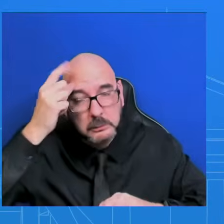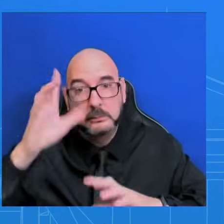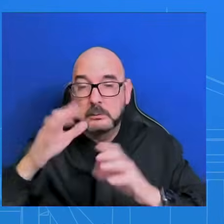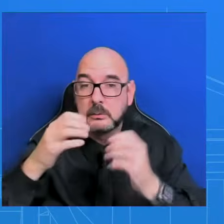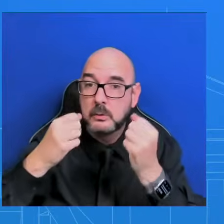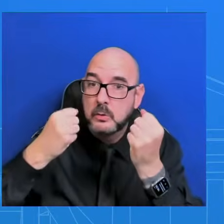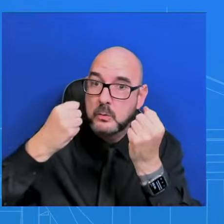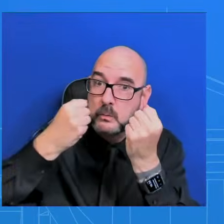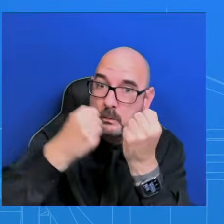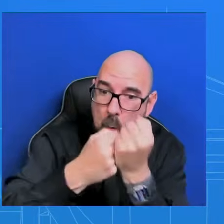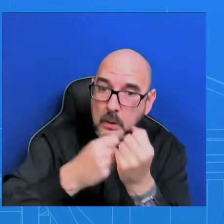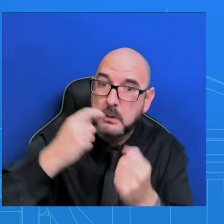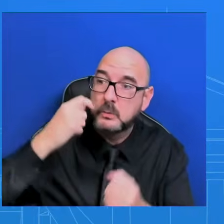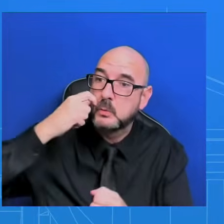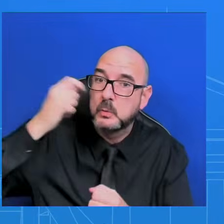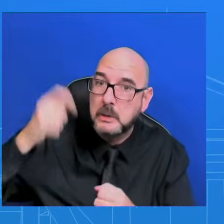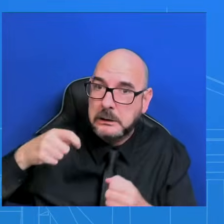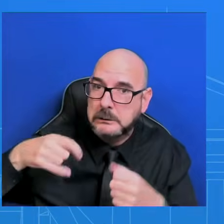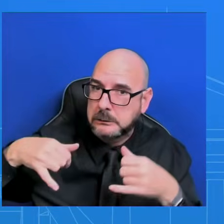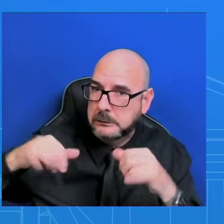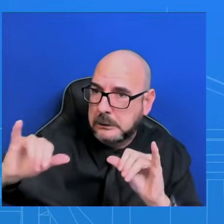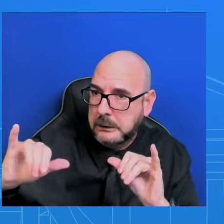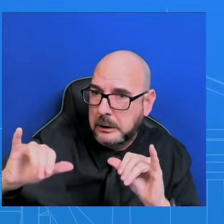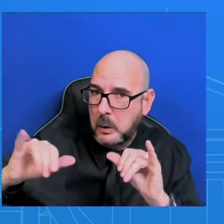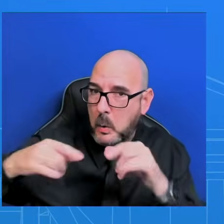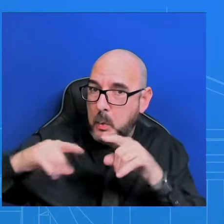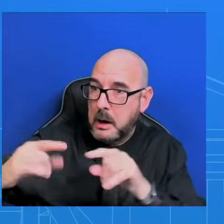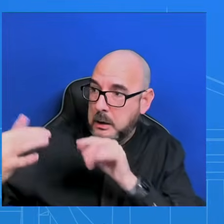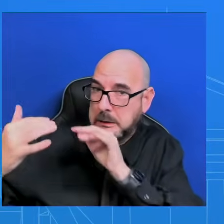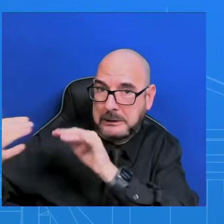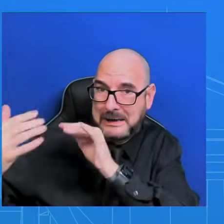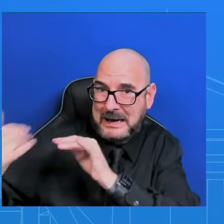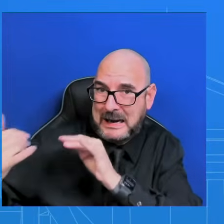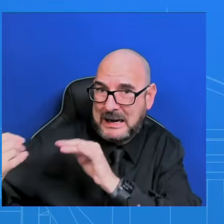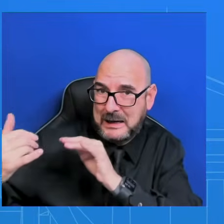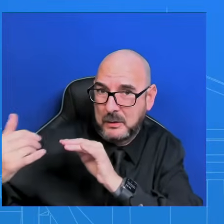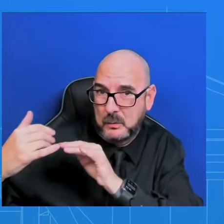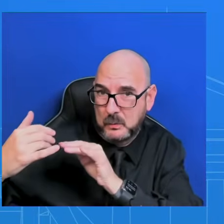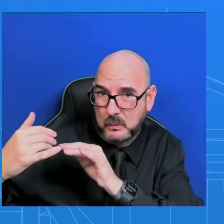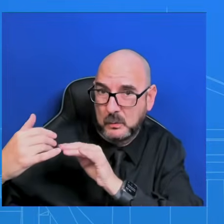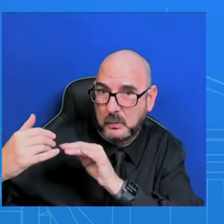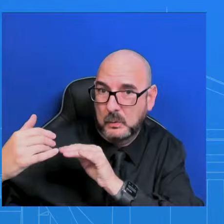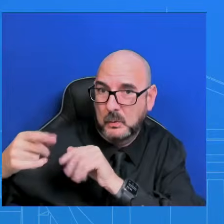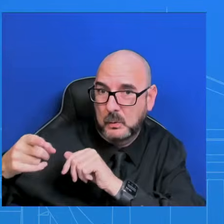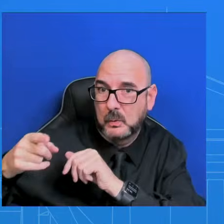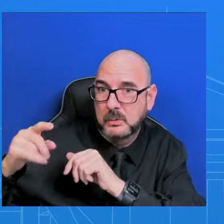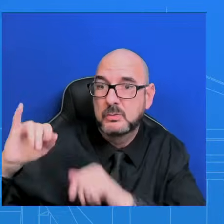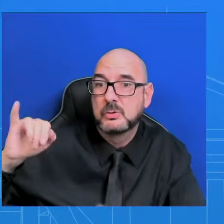As you know, Ja- -- National Security Advisor Jake Sullivan and DNI Avril Haines were a part of that meeting.